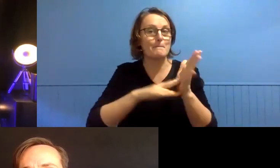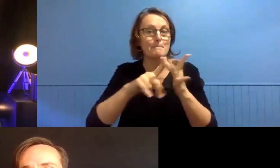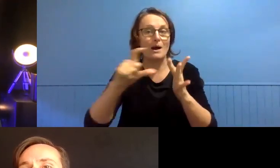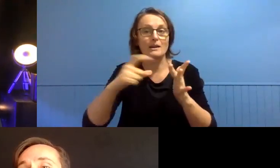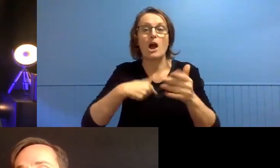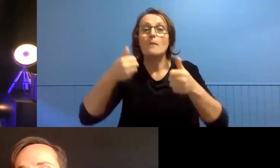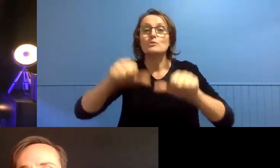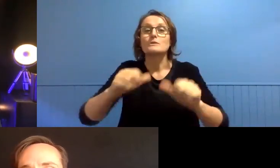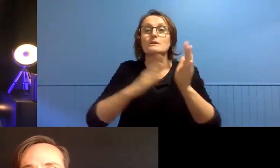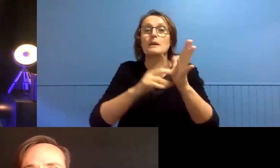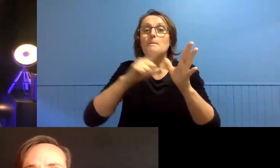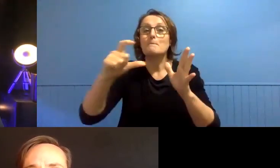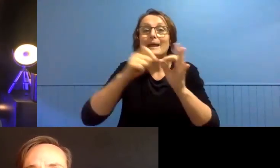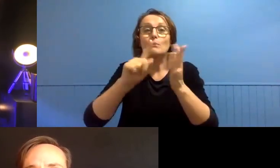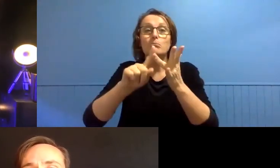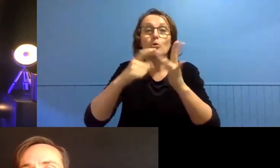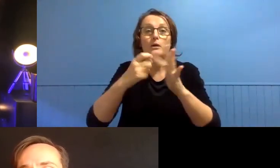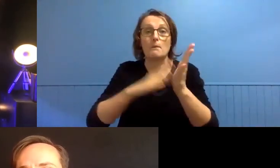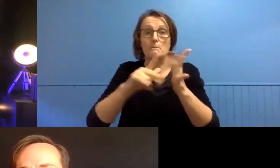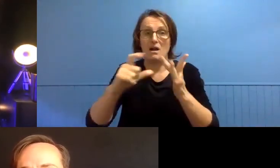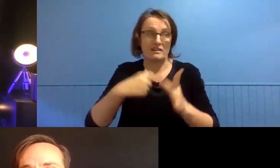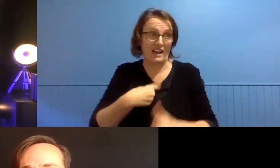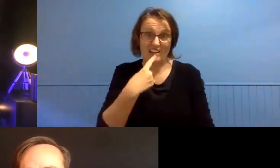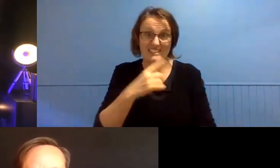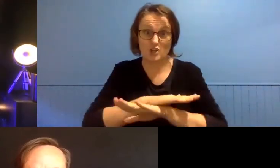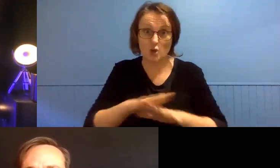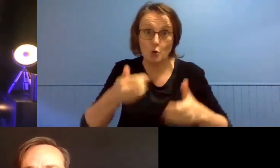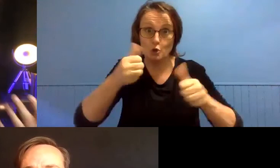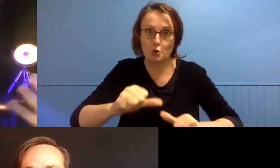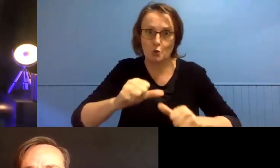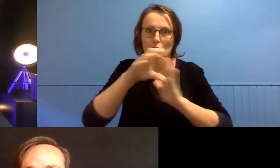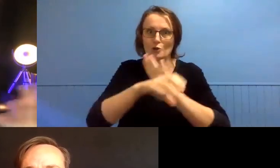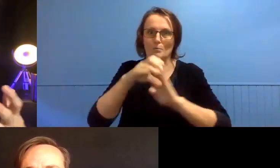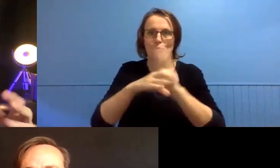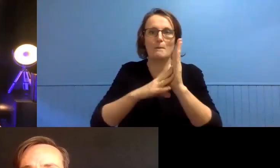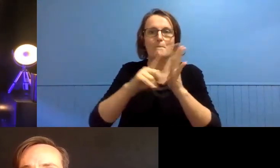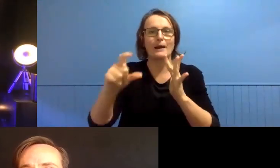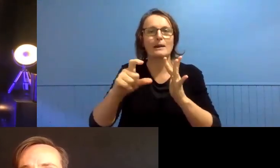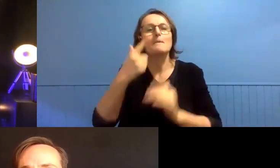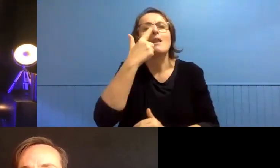which what I said not to do. I'm in a controlled environment. We're in a